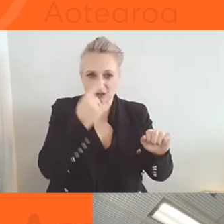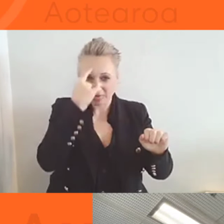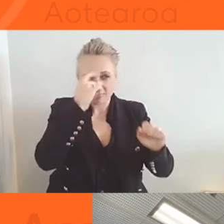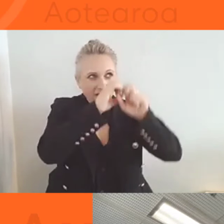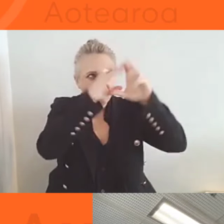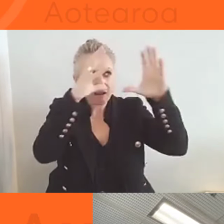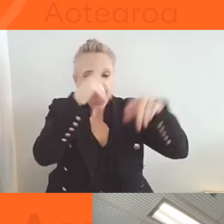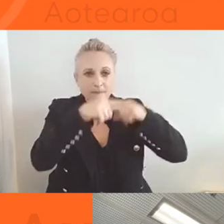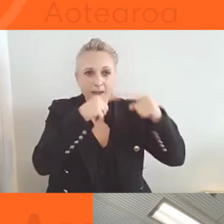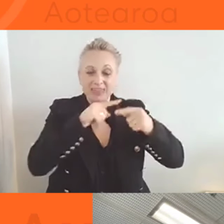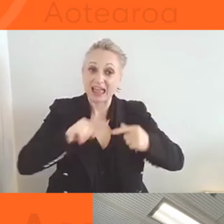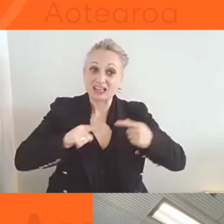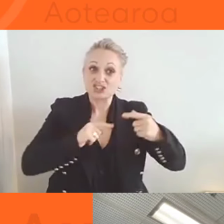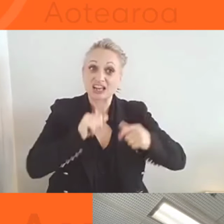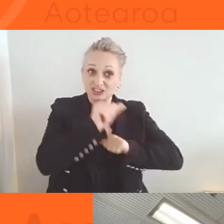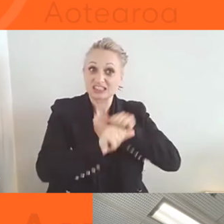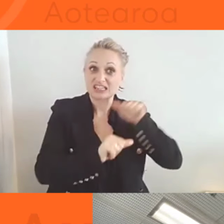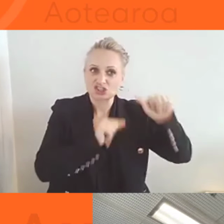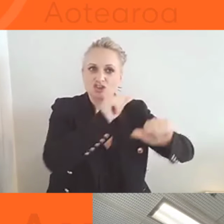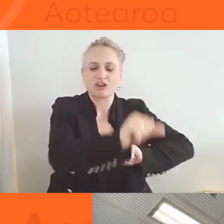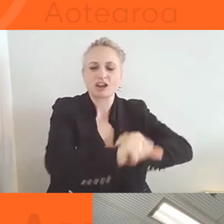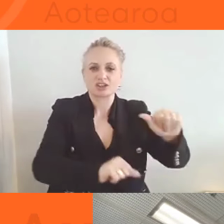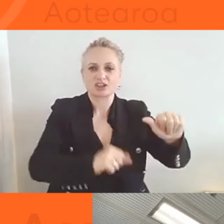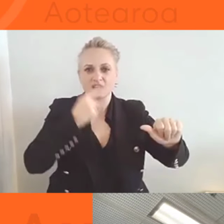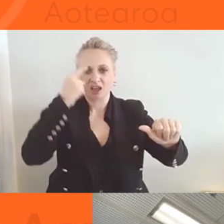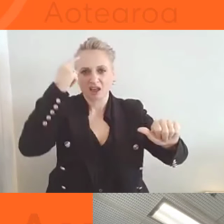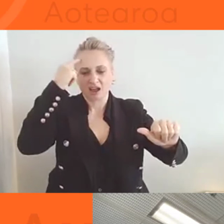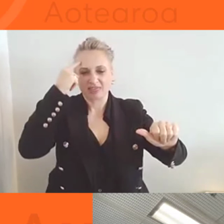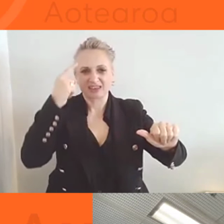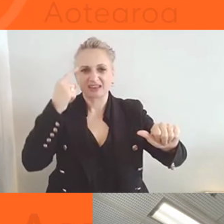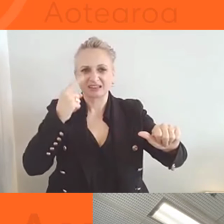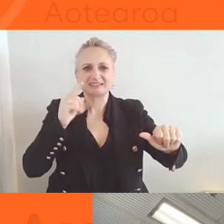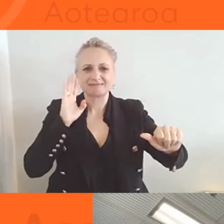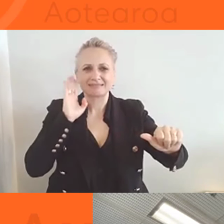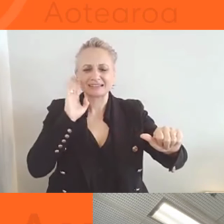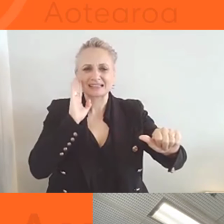sort of almost sloganistic, but that's really what I want to do.